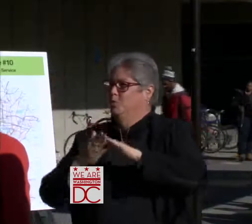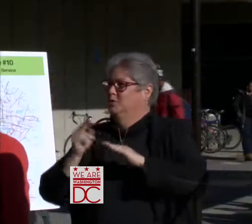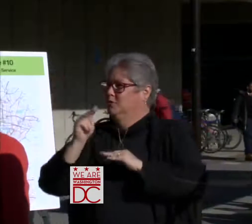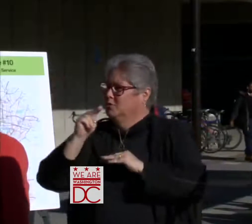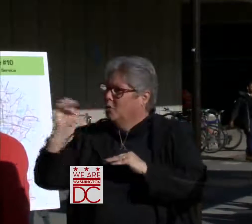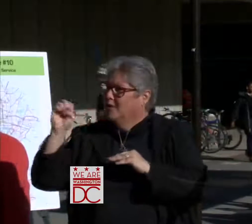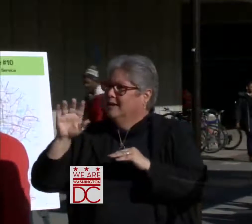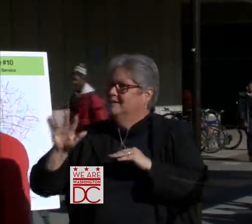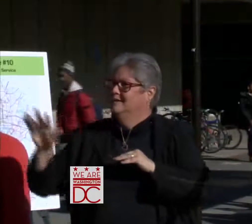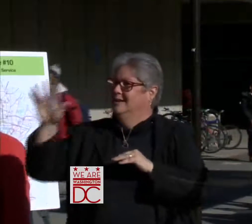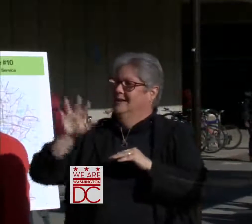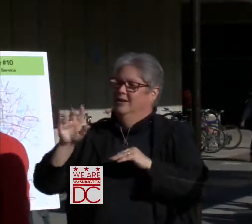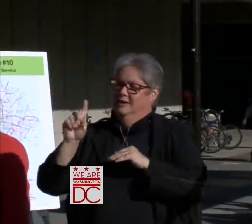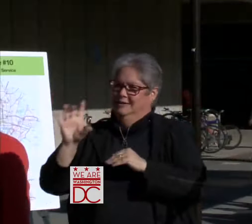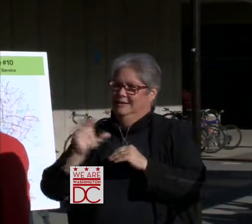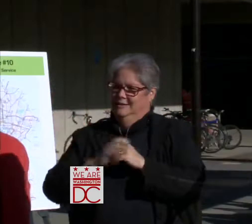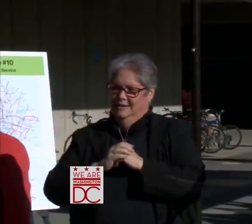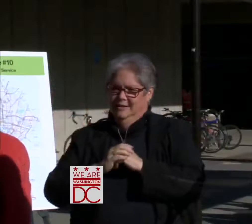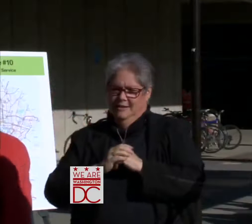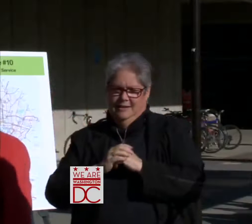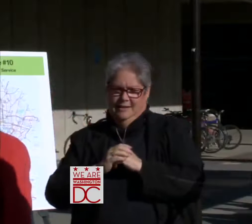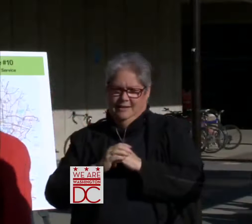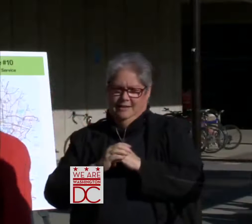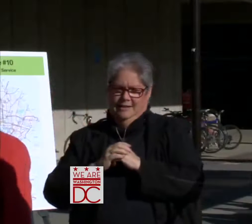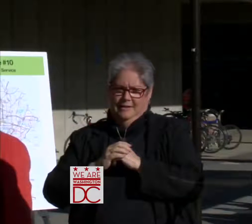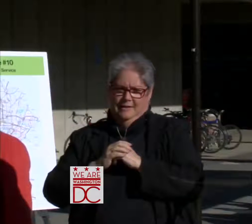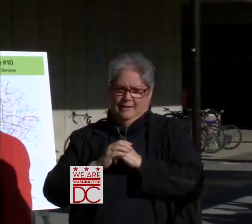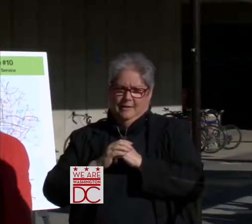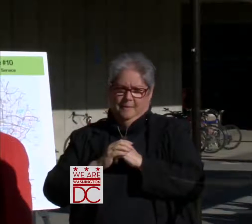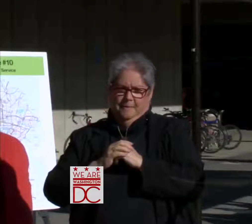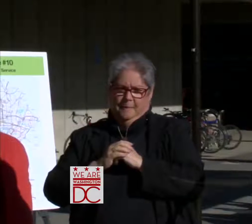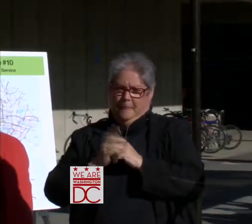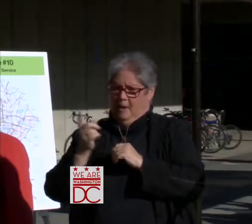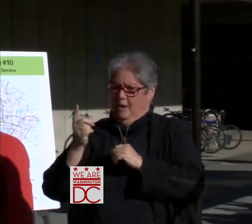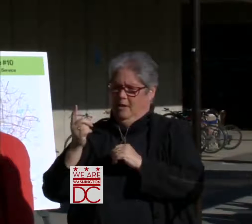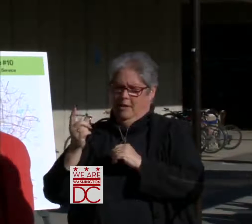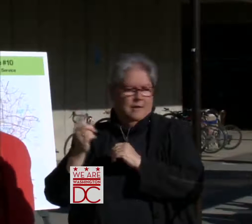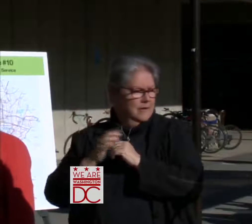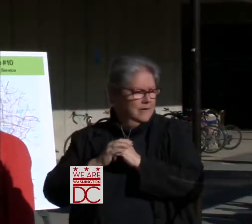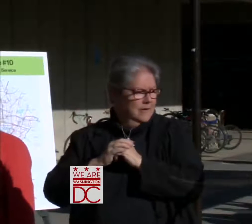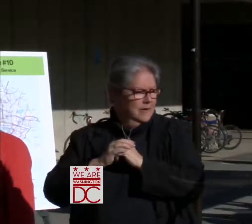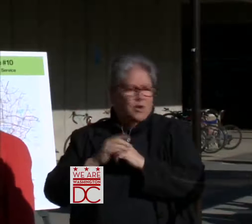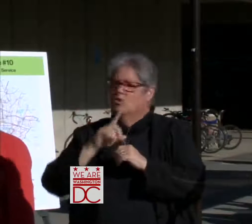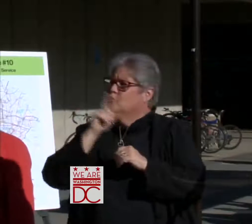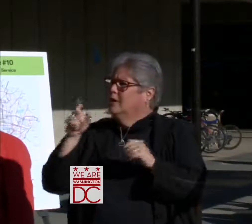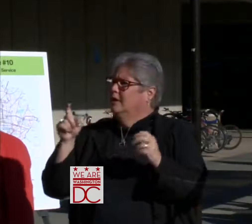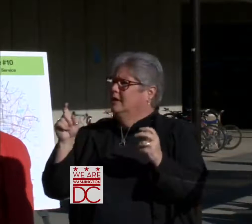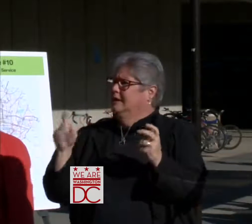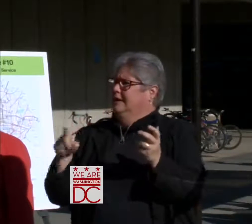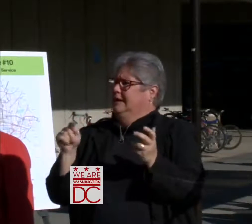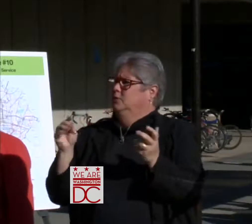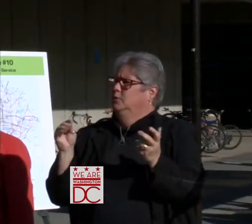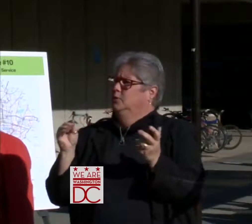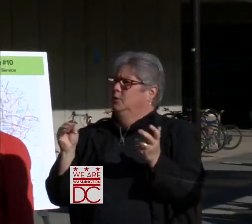D.C. AND IN PARTICULAR WHO REALLY NEED TO MAKE SURE THAT